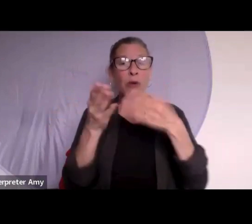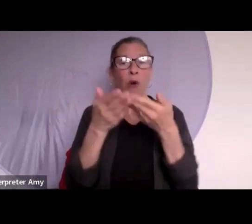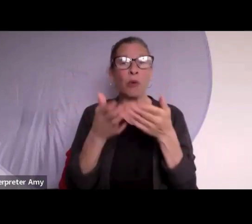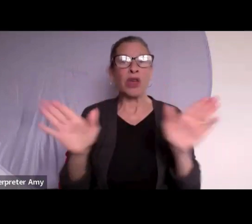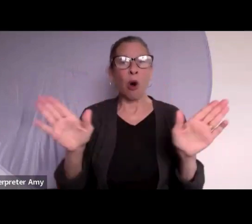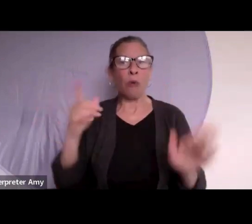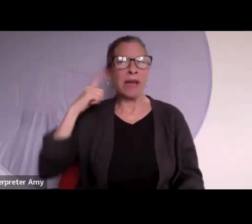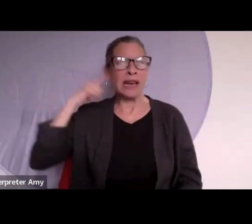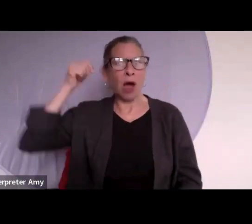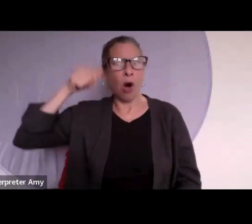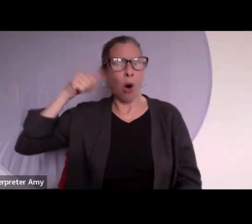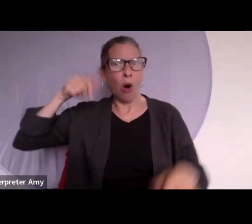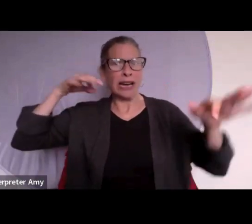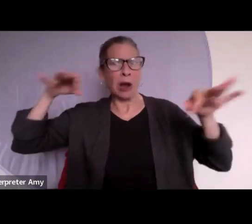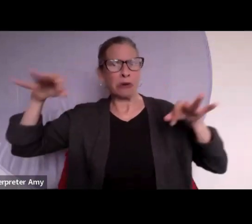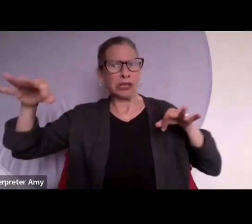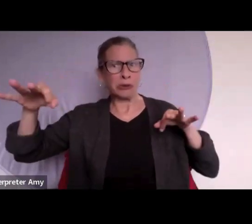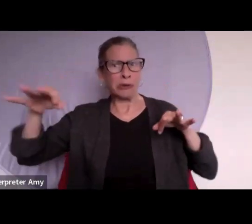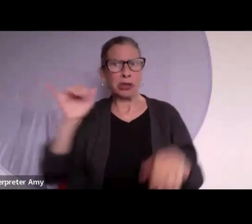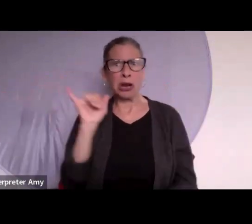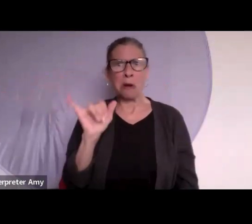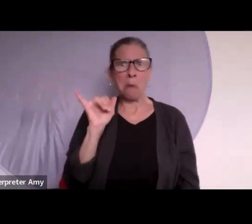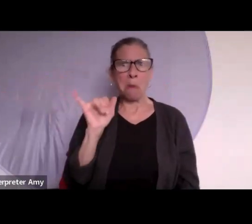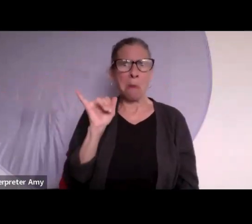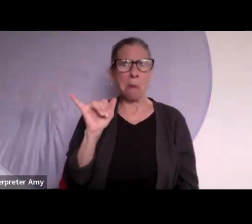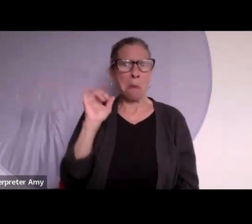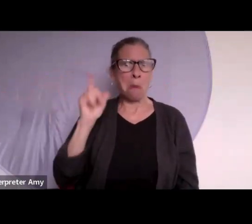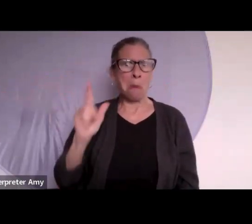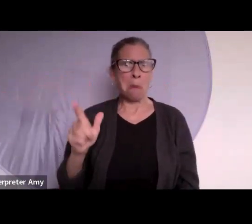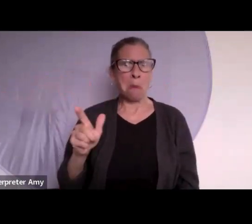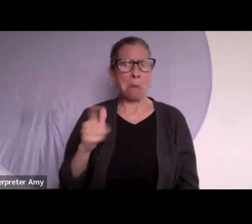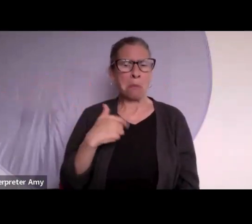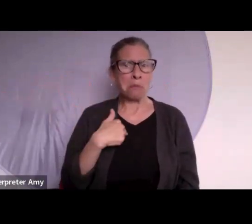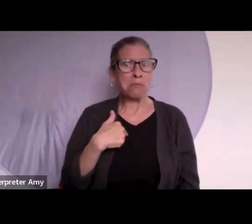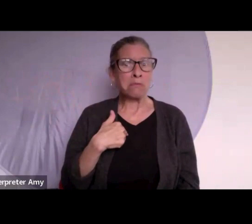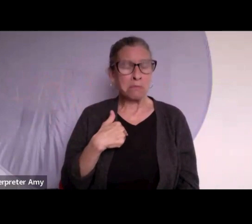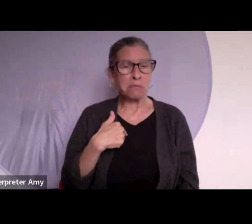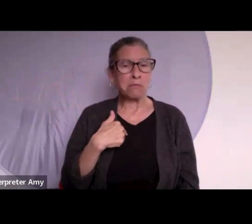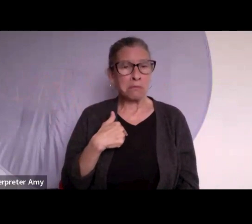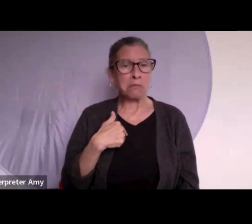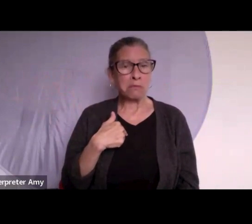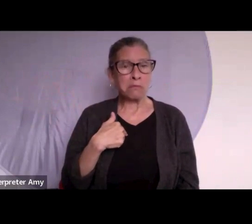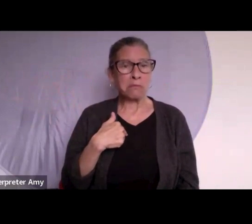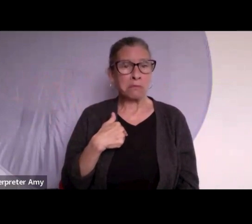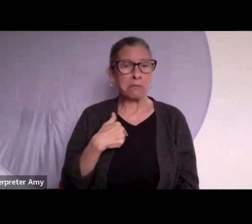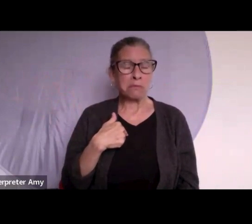attended it, but I'd like to one day and kind of puts it more I'd